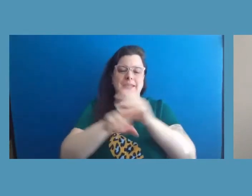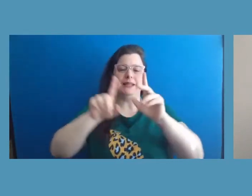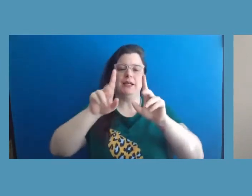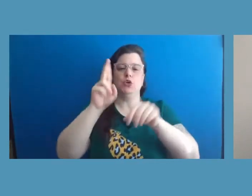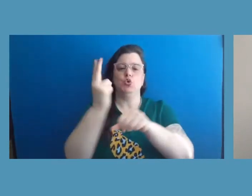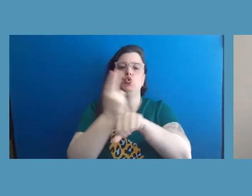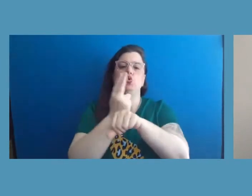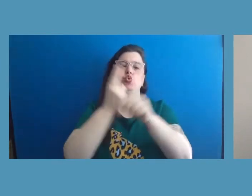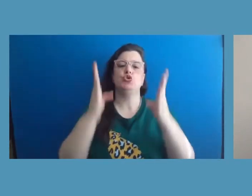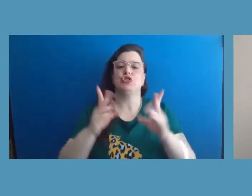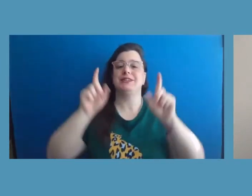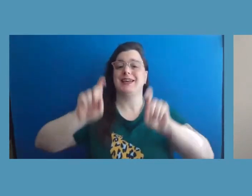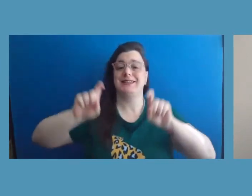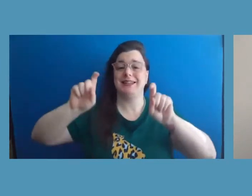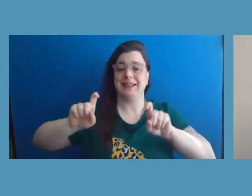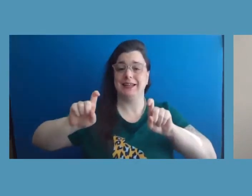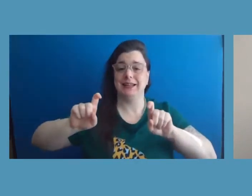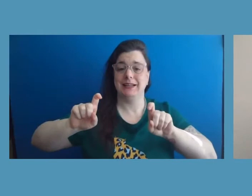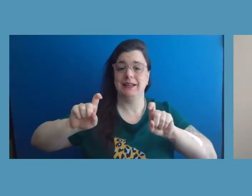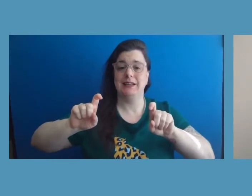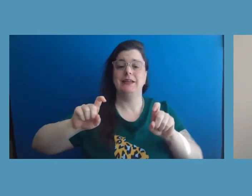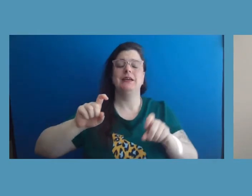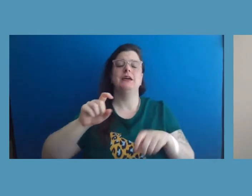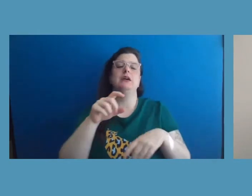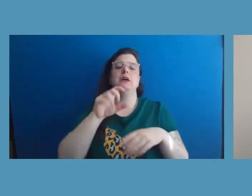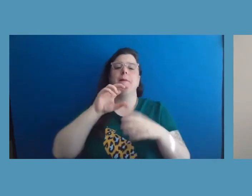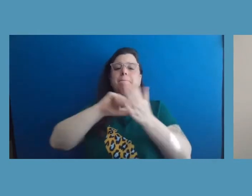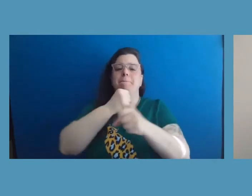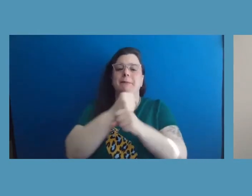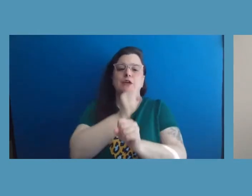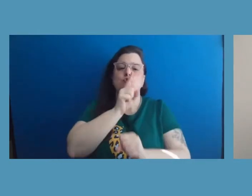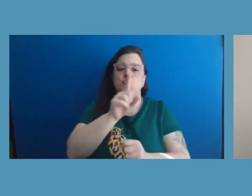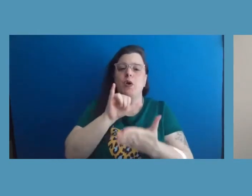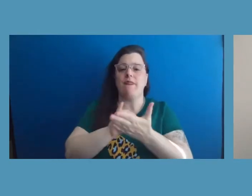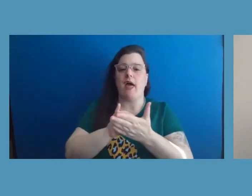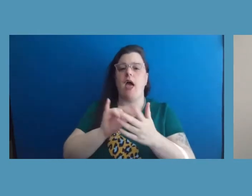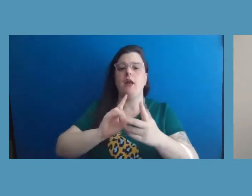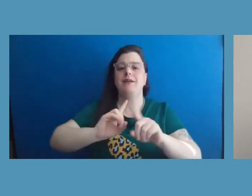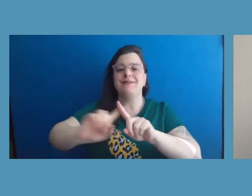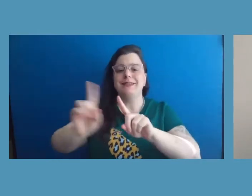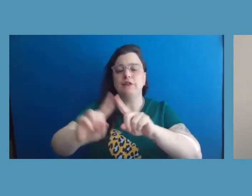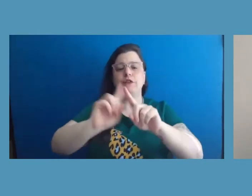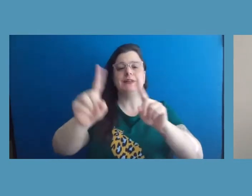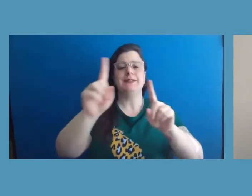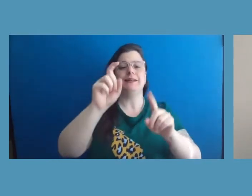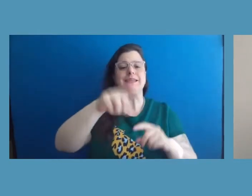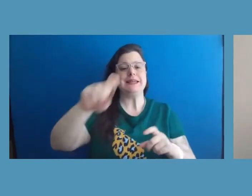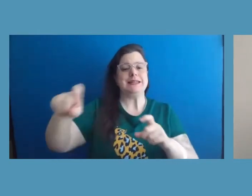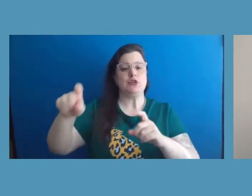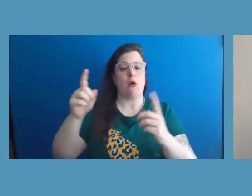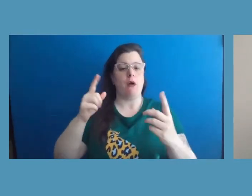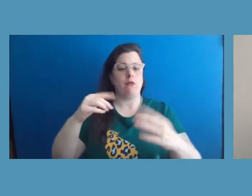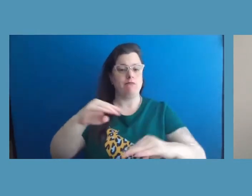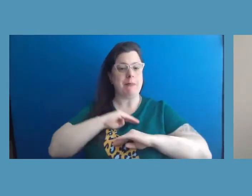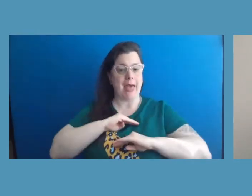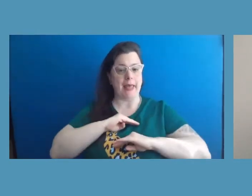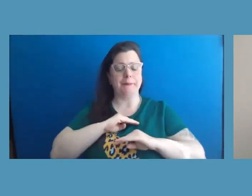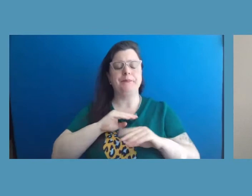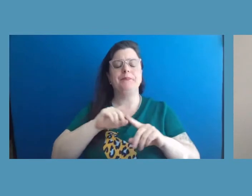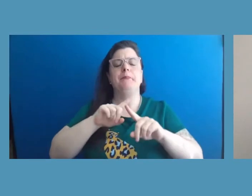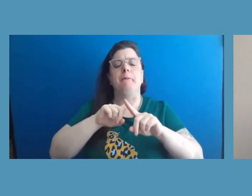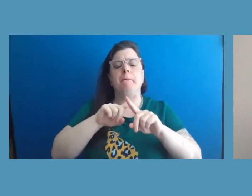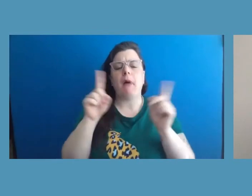as to have a separate level of accessibility that users can survey and test. And that varying